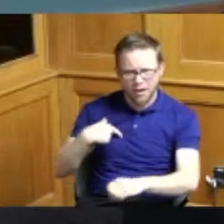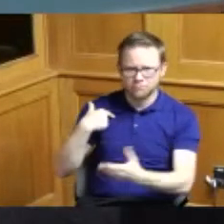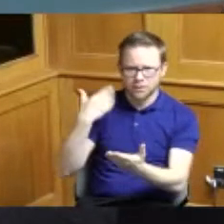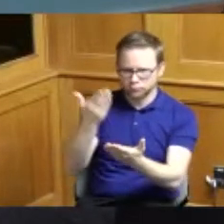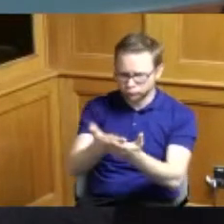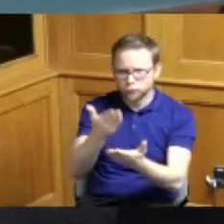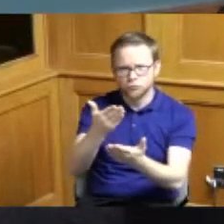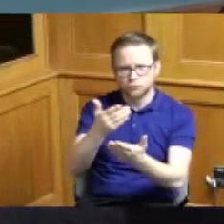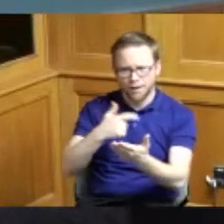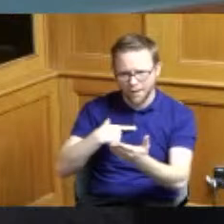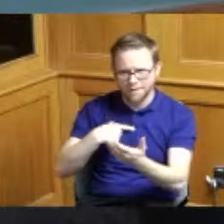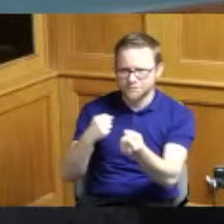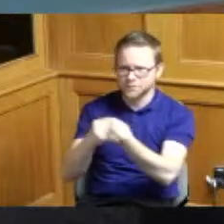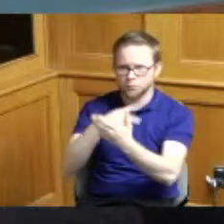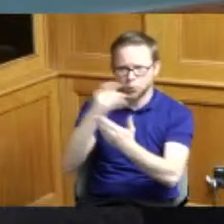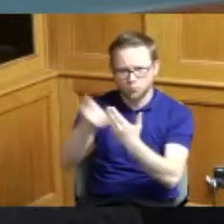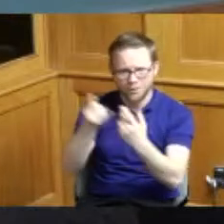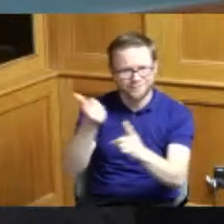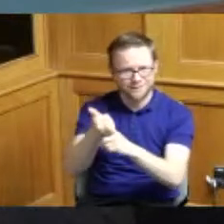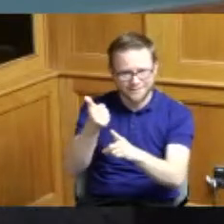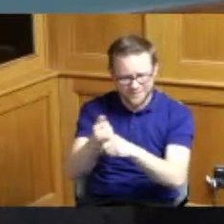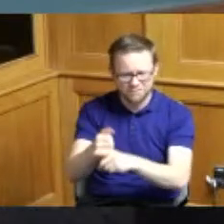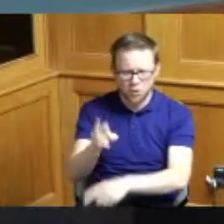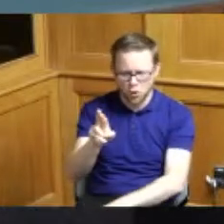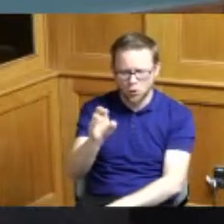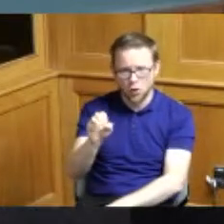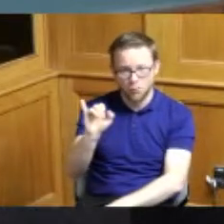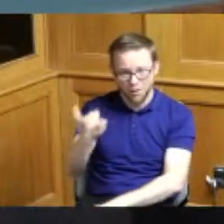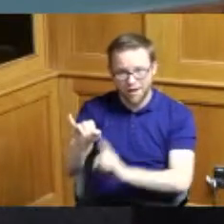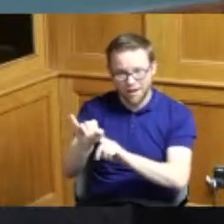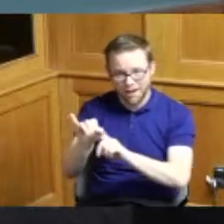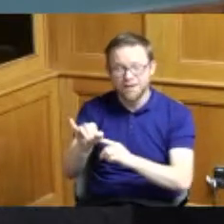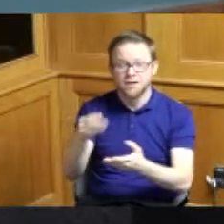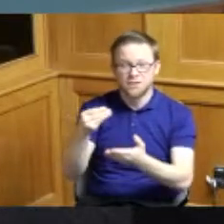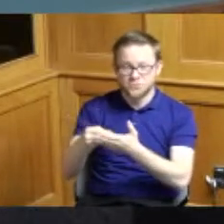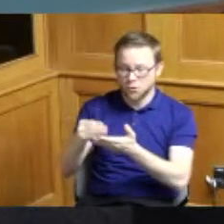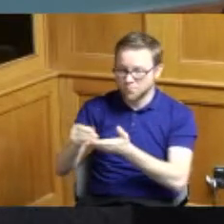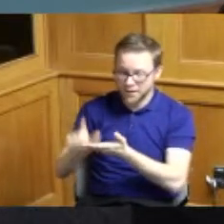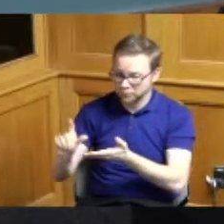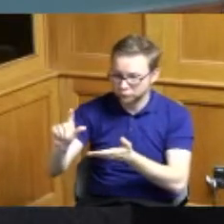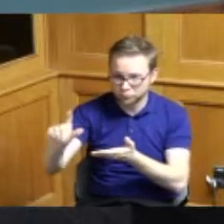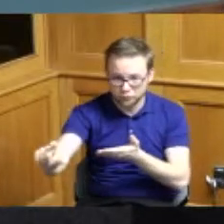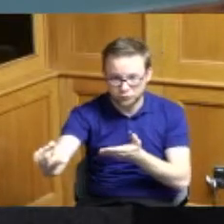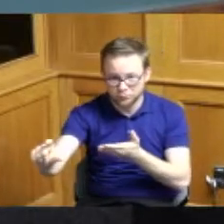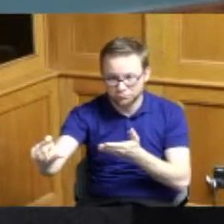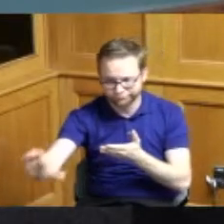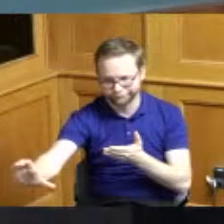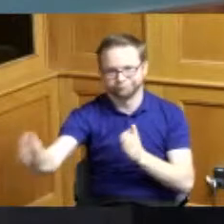return of investment for the state of Ohio the highest ROI tourism campaign in the state